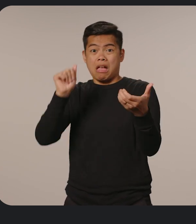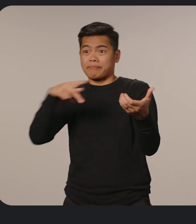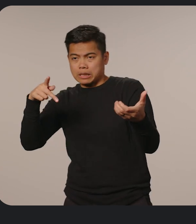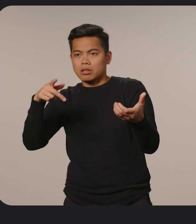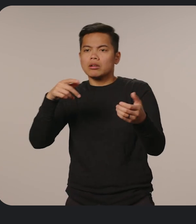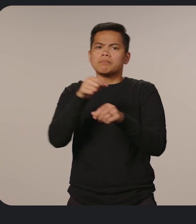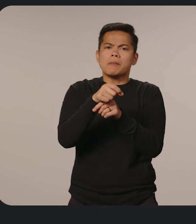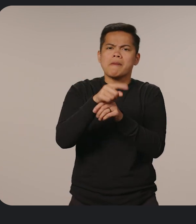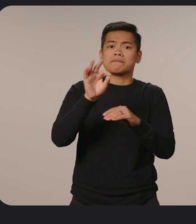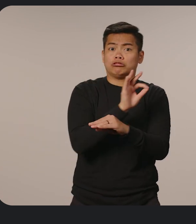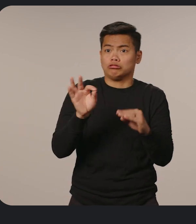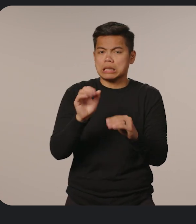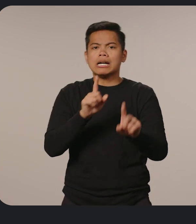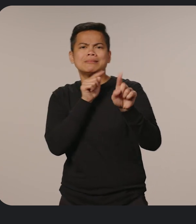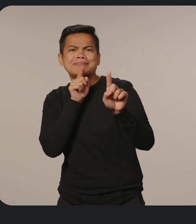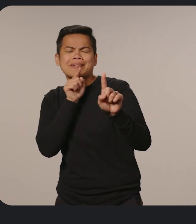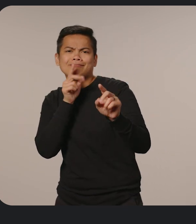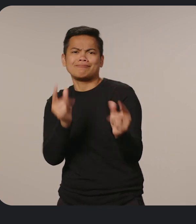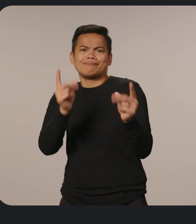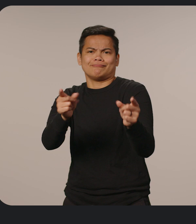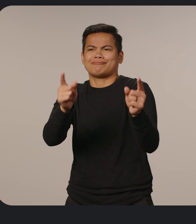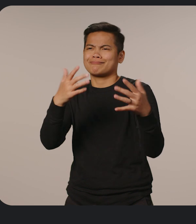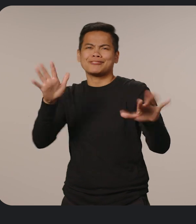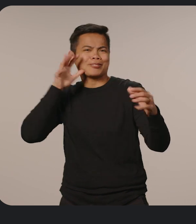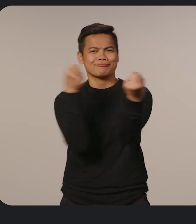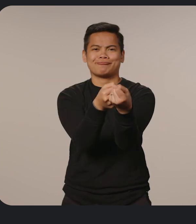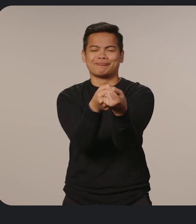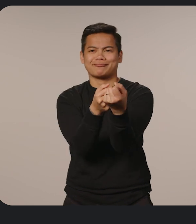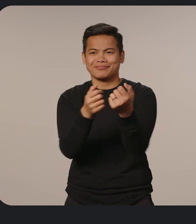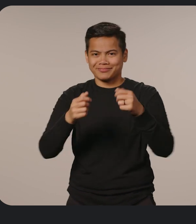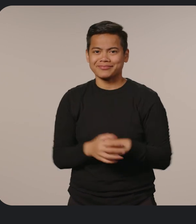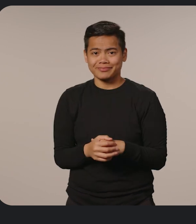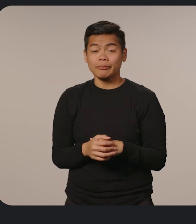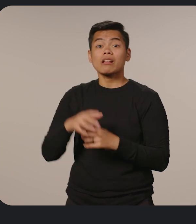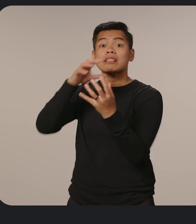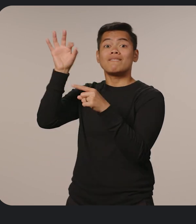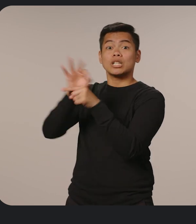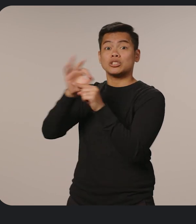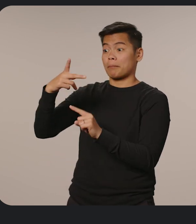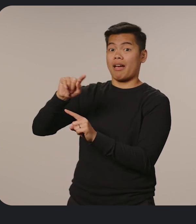you covered to get started with Cloud functions with python or node use the